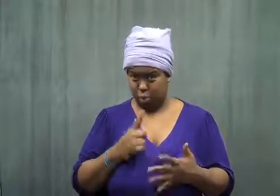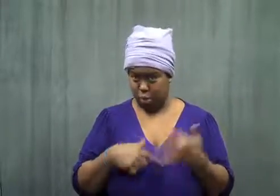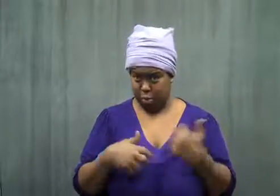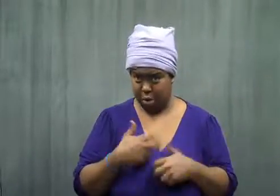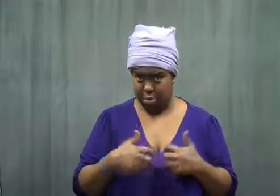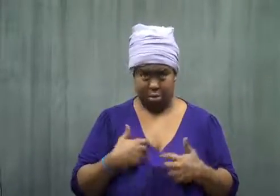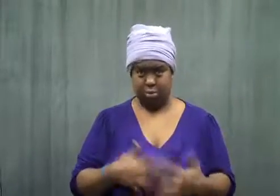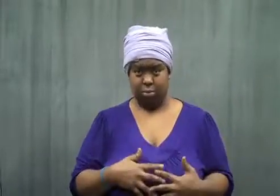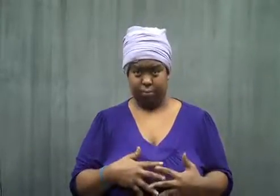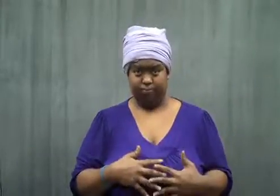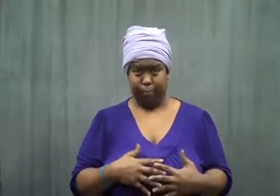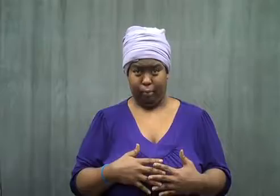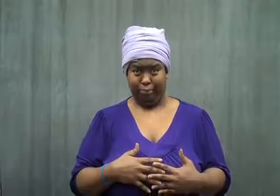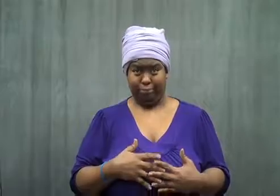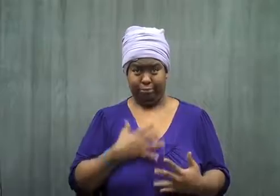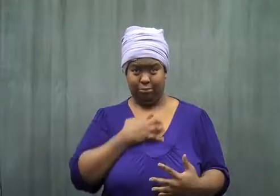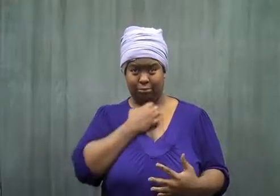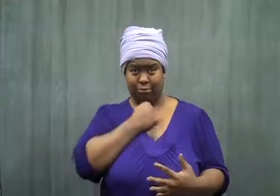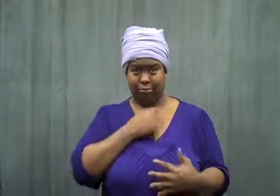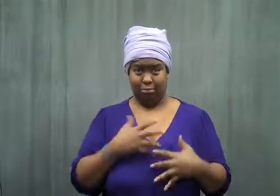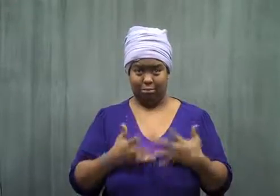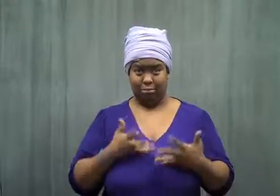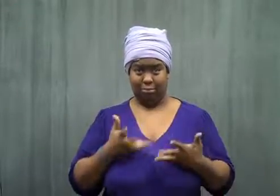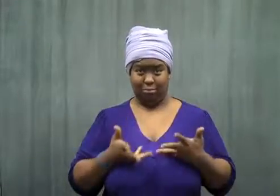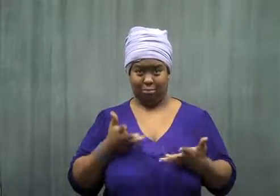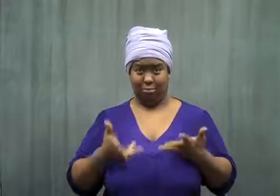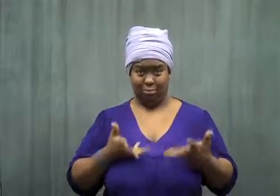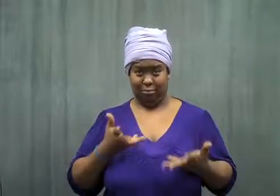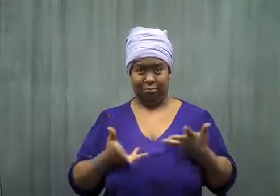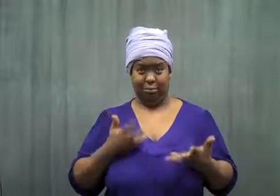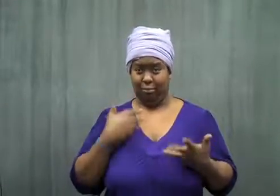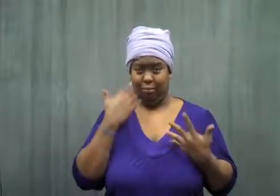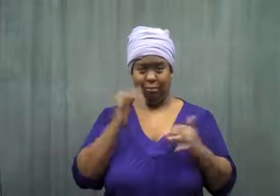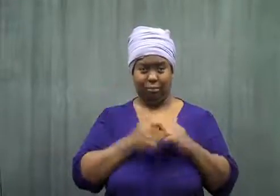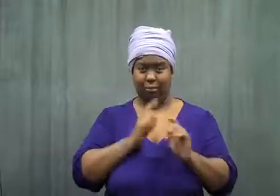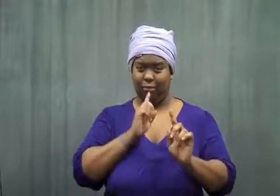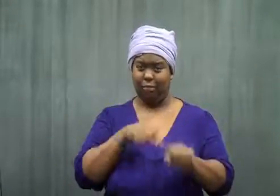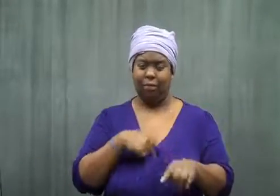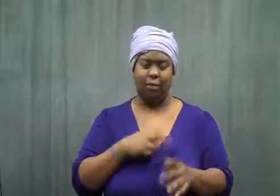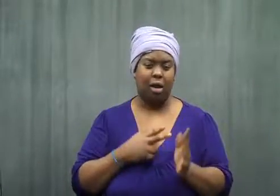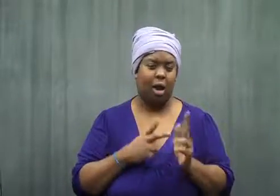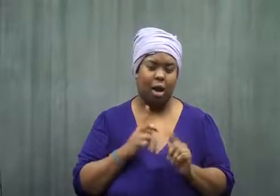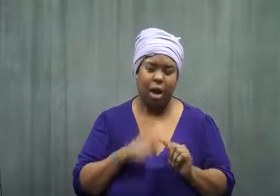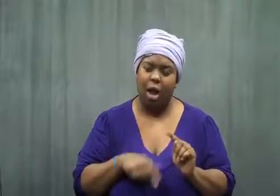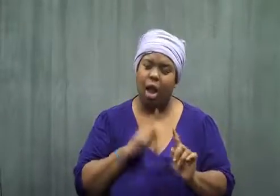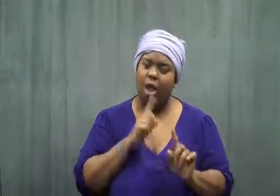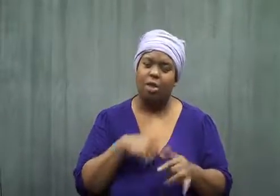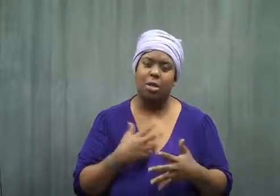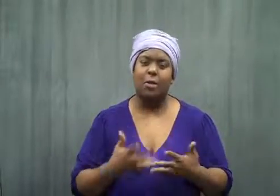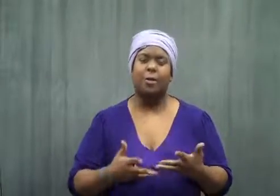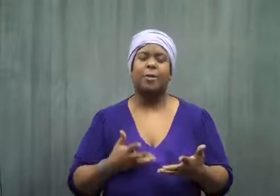"So what's the problem?" I just didn't know how to answer, and didn't WANT to answer.